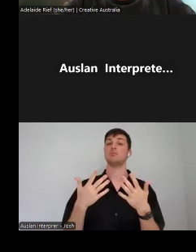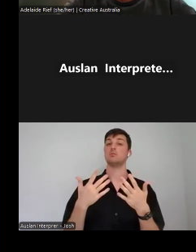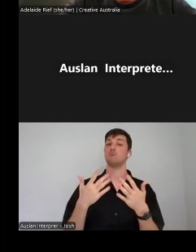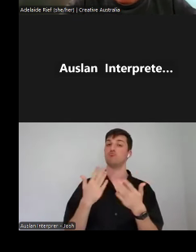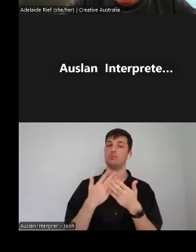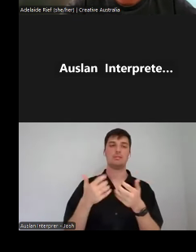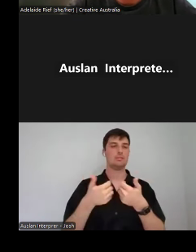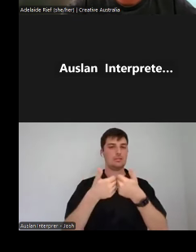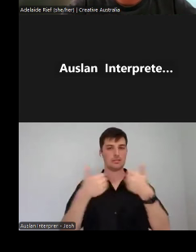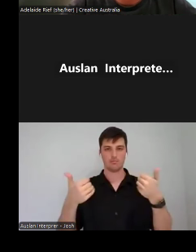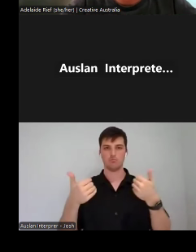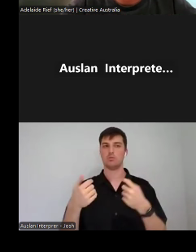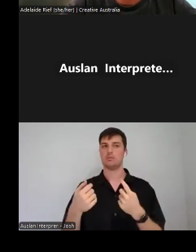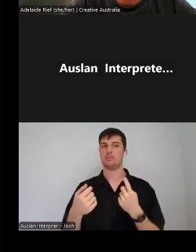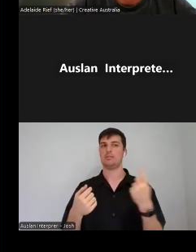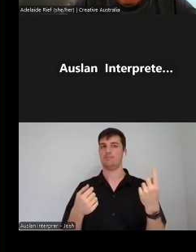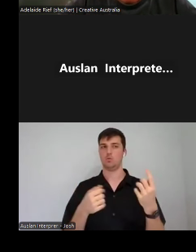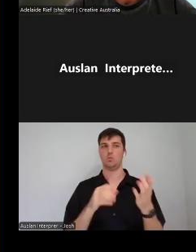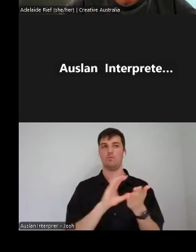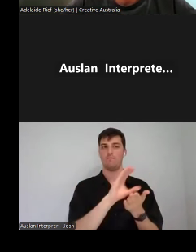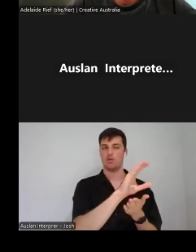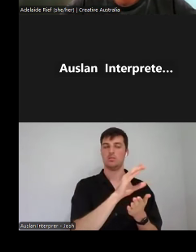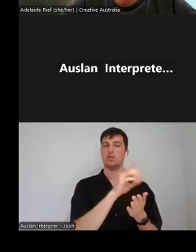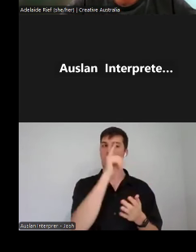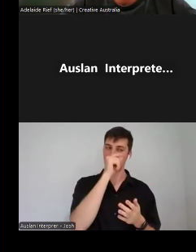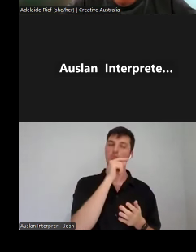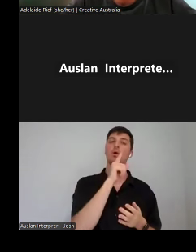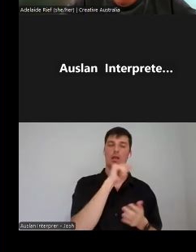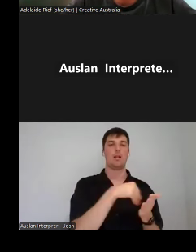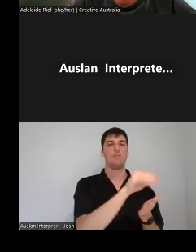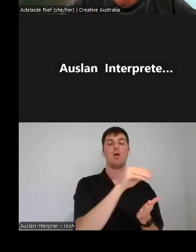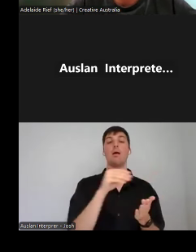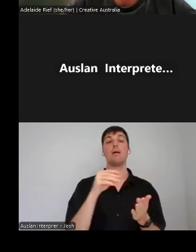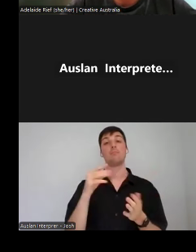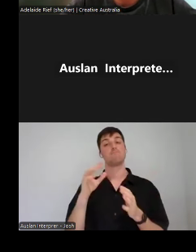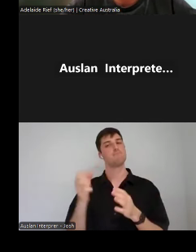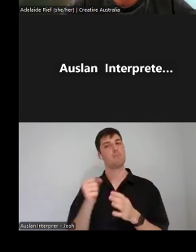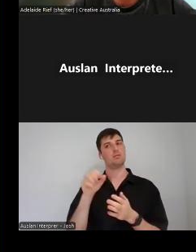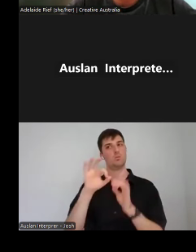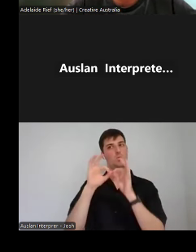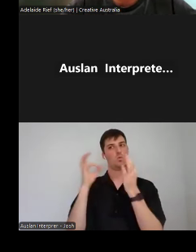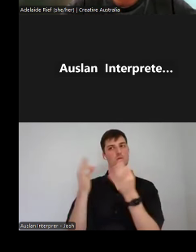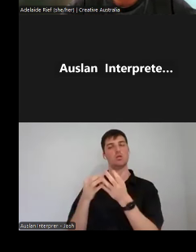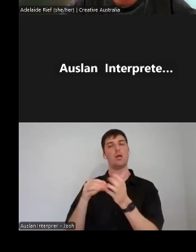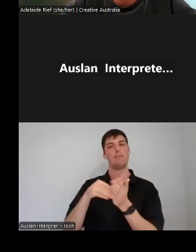eligible for the individuals fund. So you must apply as an organisation. And unfortunately,